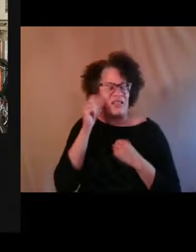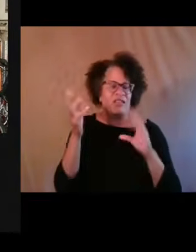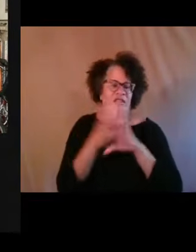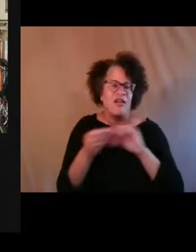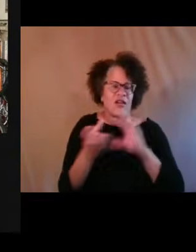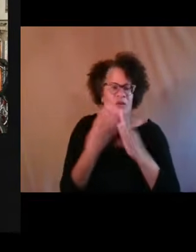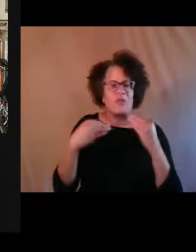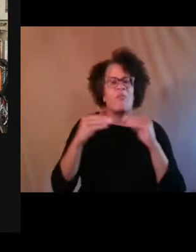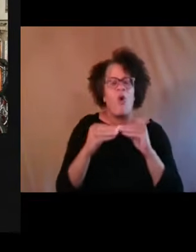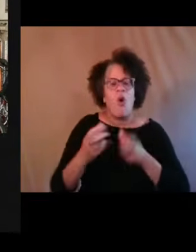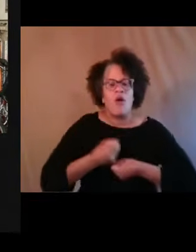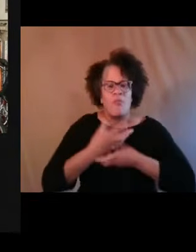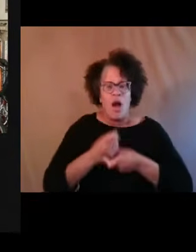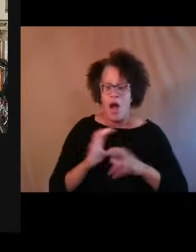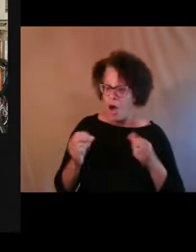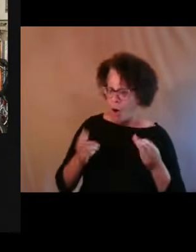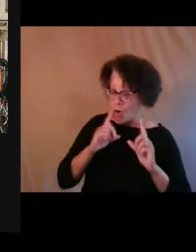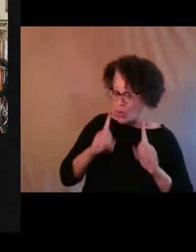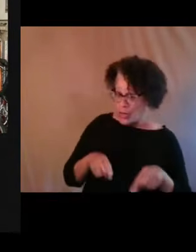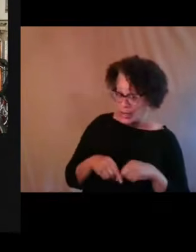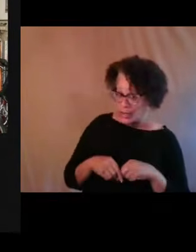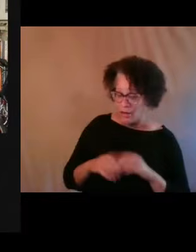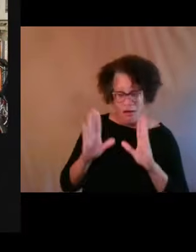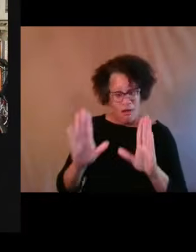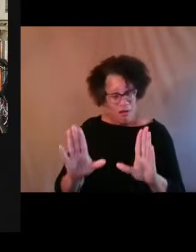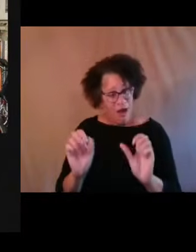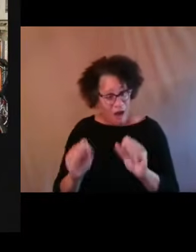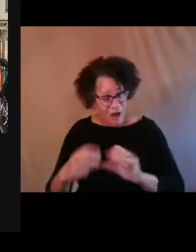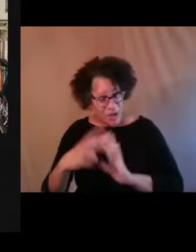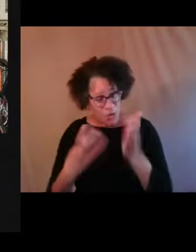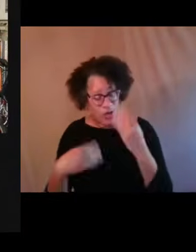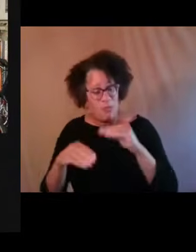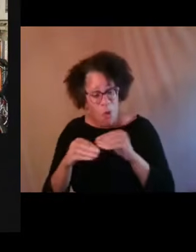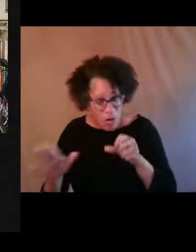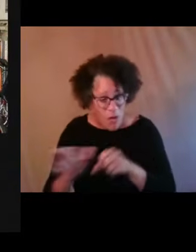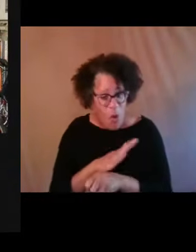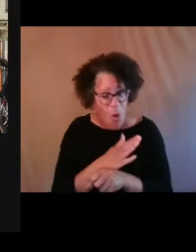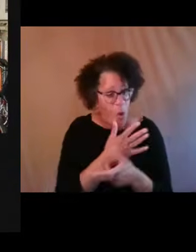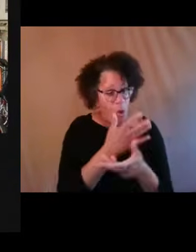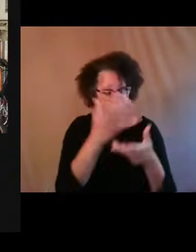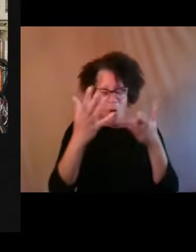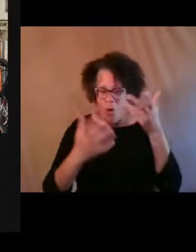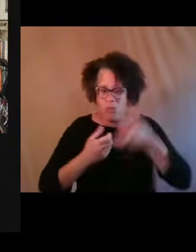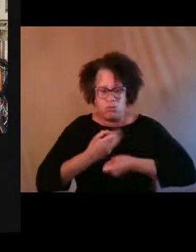Oh really? Listen, I can read the whole portrait for you. One-man show.